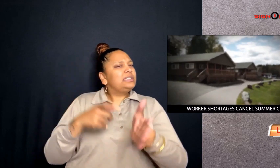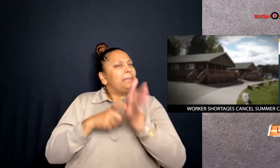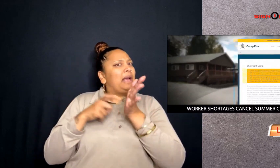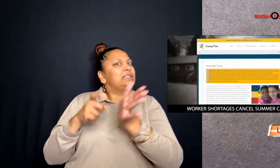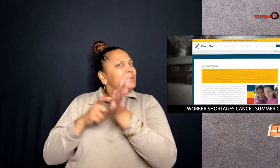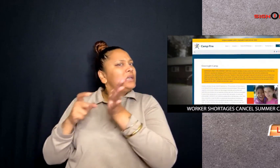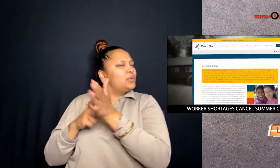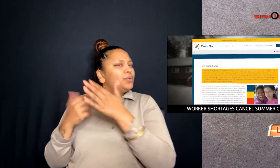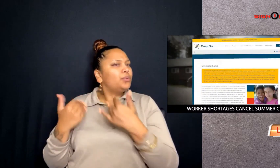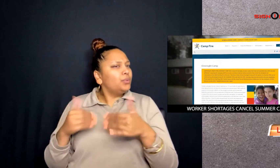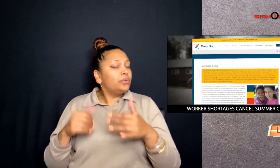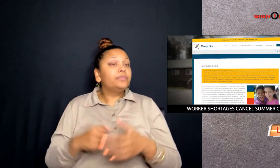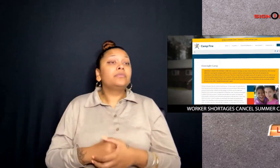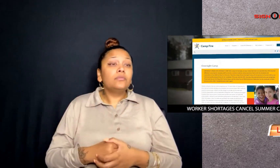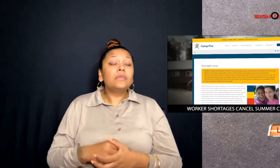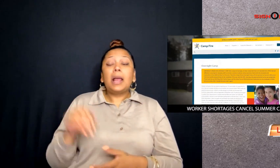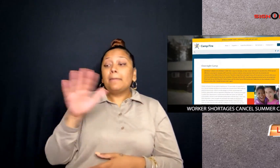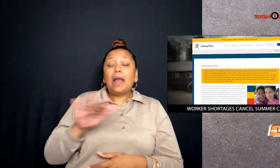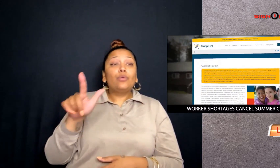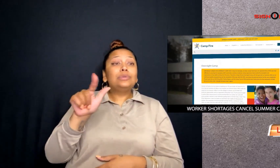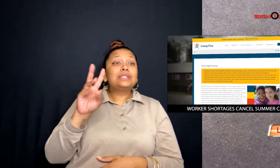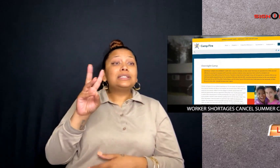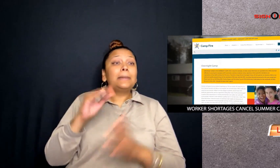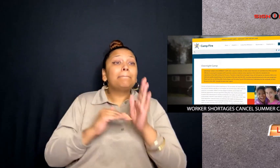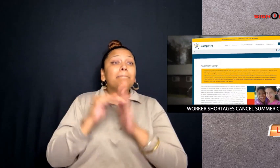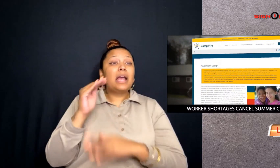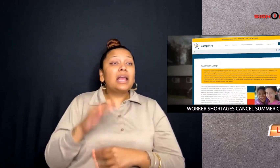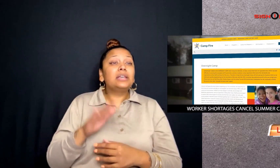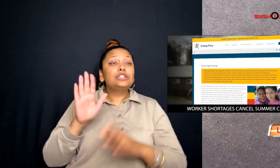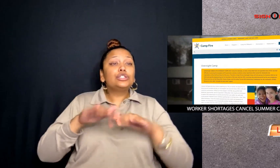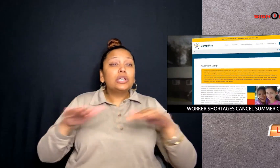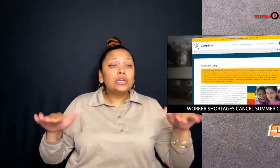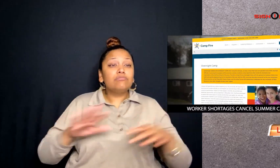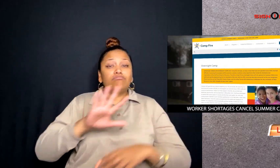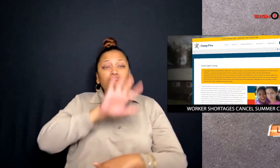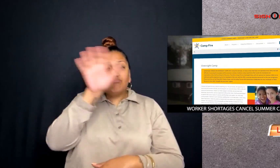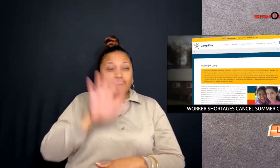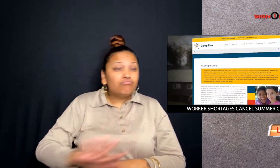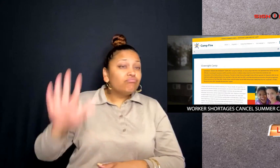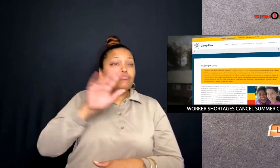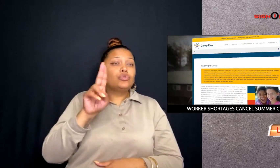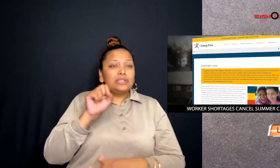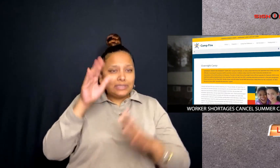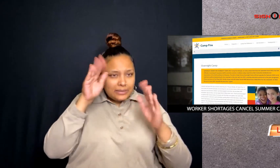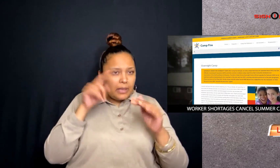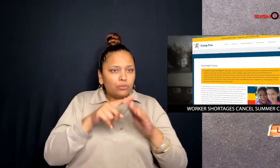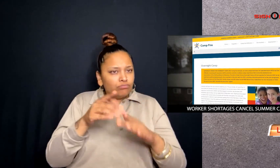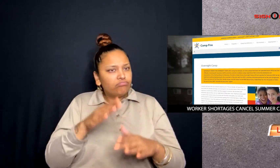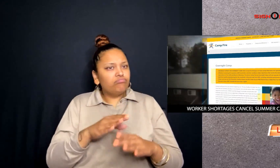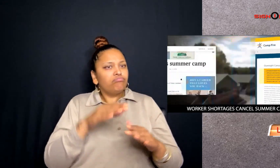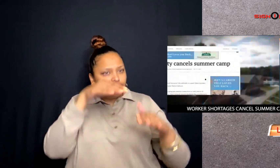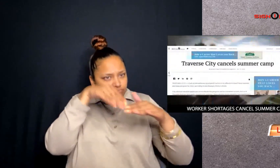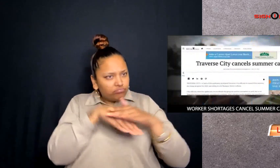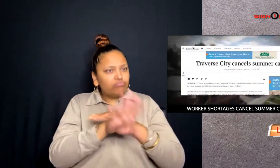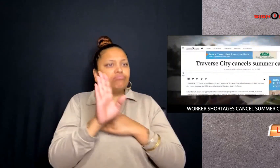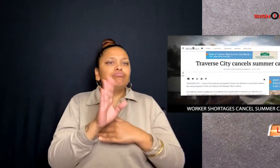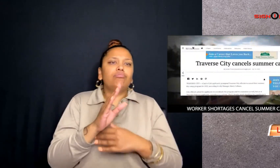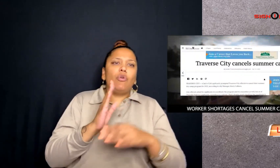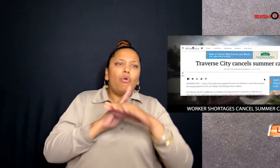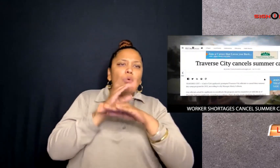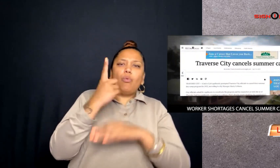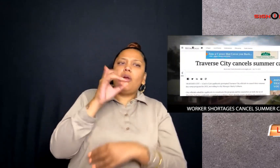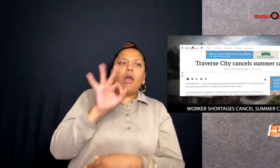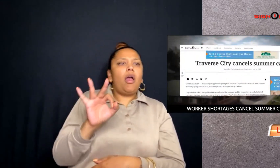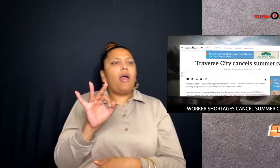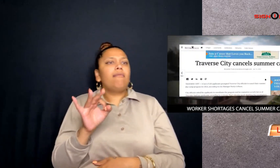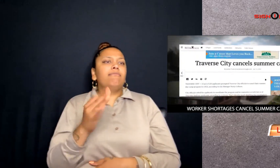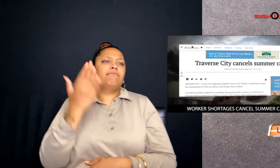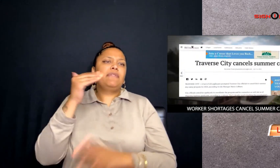season say they are feeling the impact of inflation and soaring demand about 26 million